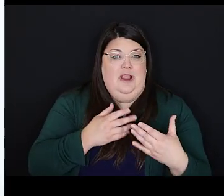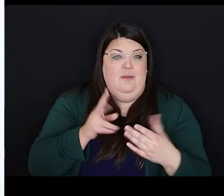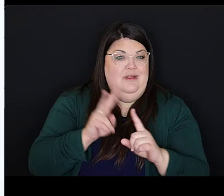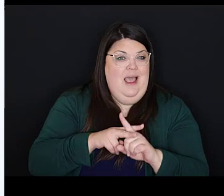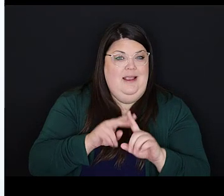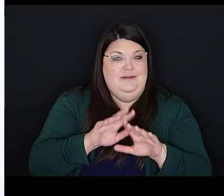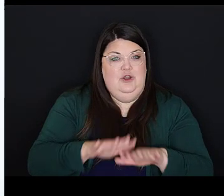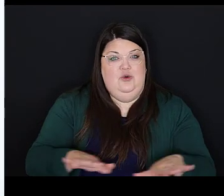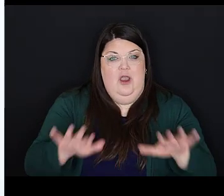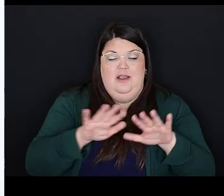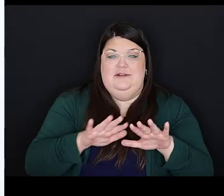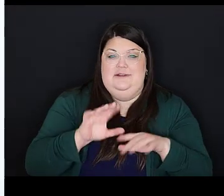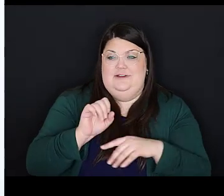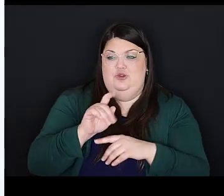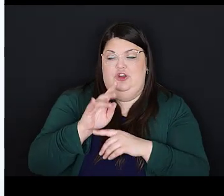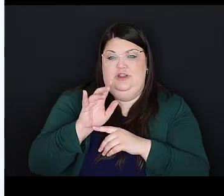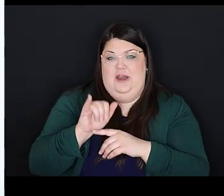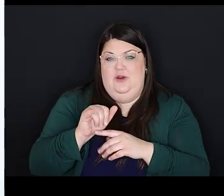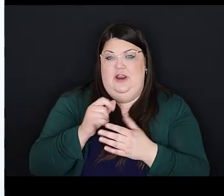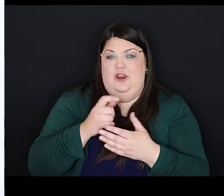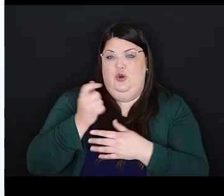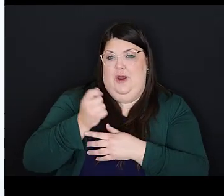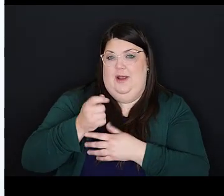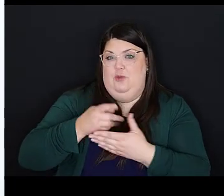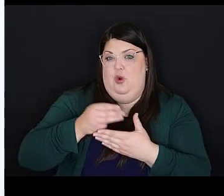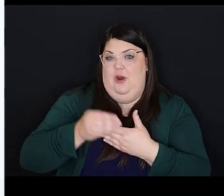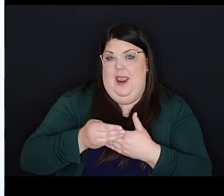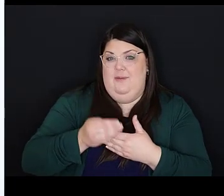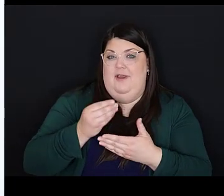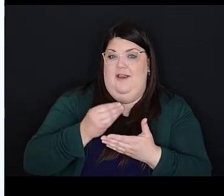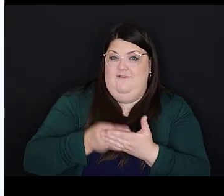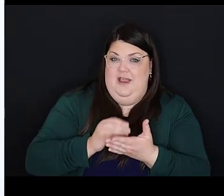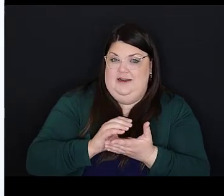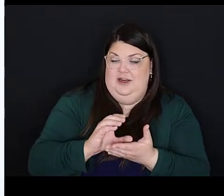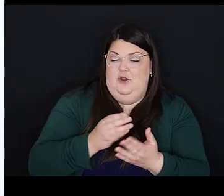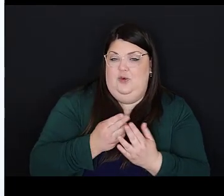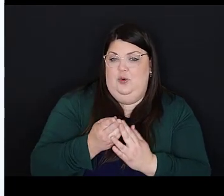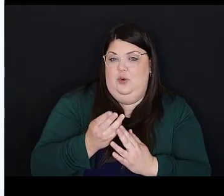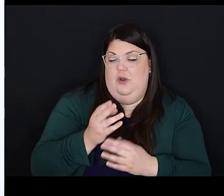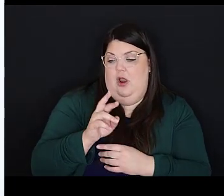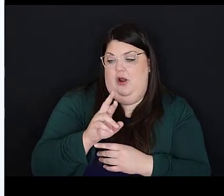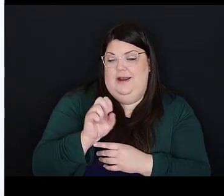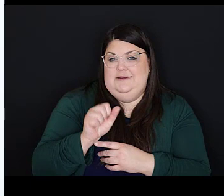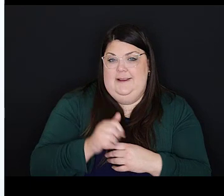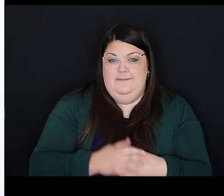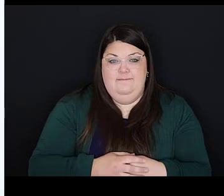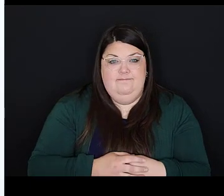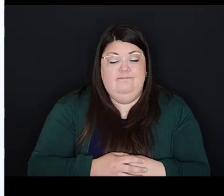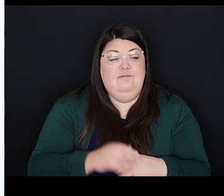discretionary grant programs funded through RSA. Reminders.